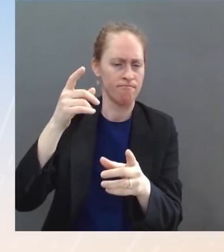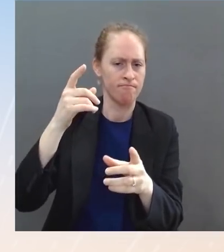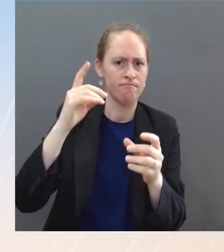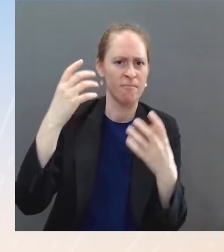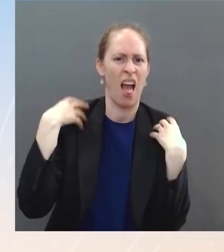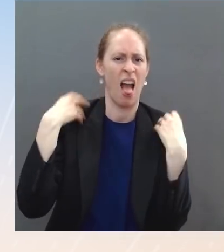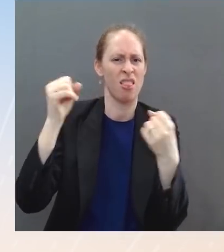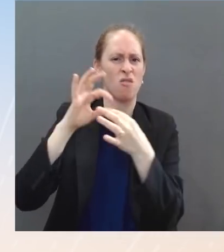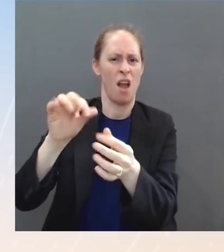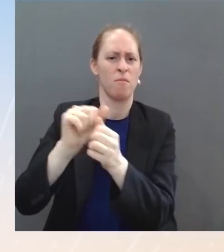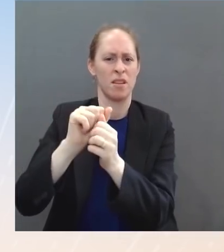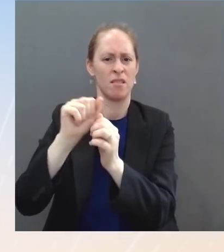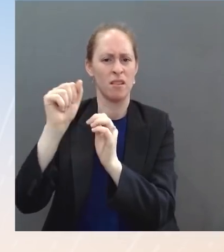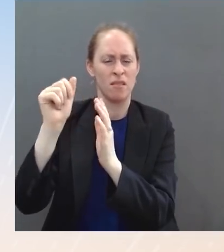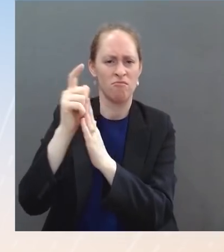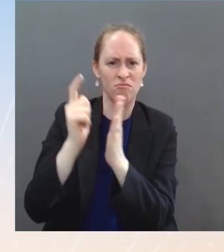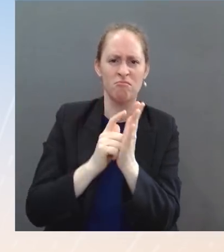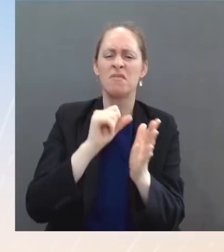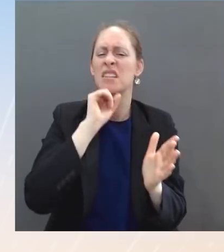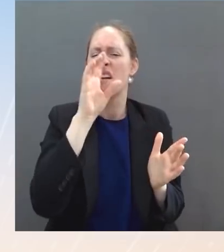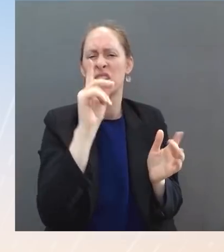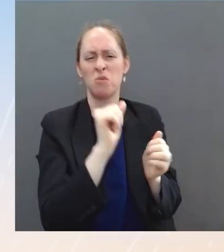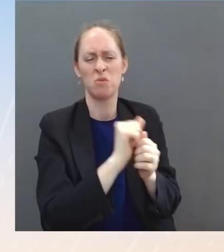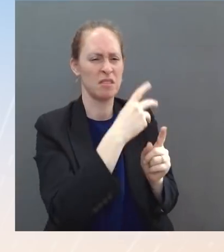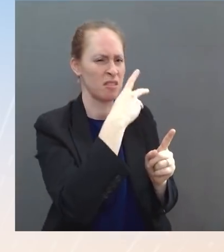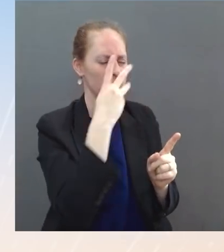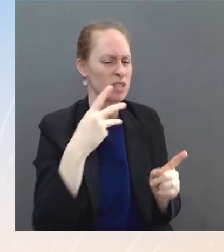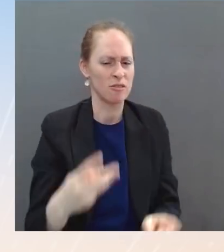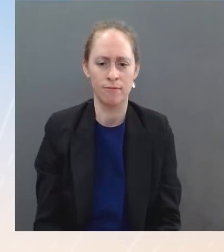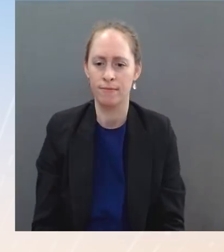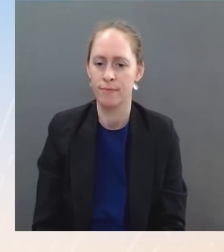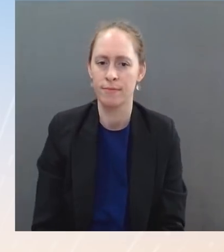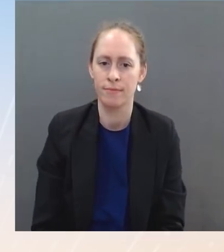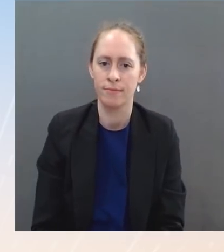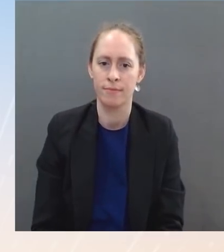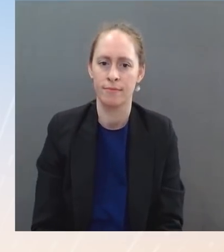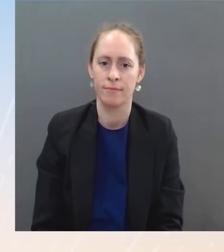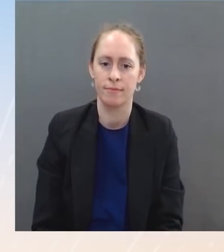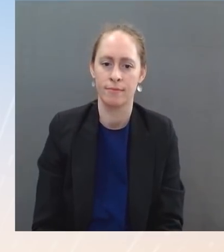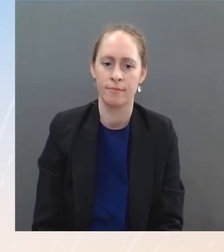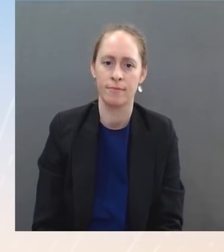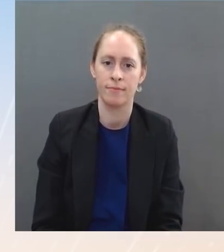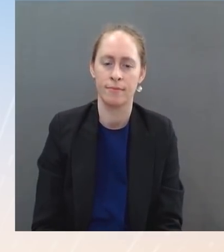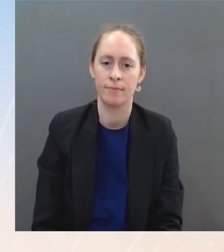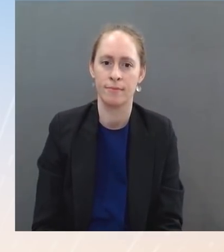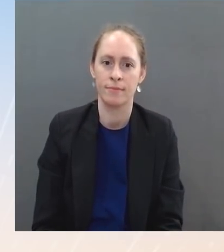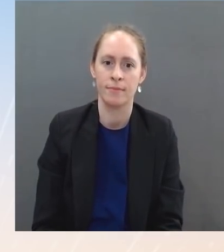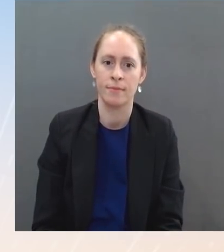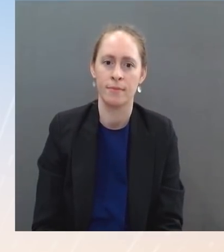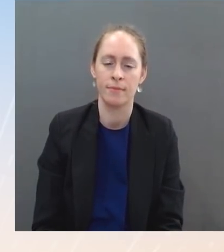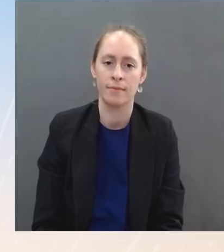The Press: Thanks, Jen. Let me ask you the question I was going to ask Jake, which is that: As part of this new effort to ramp up sanctions,